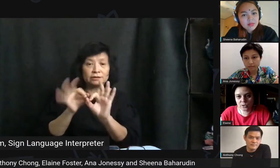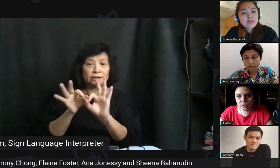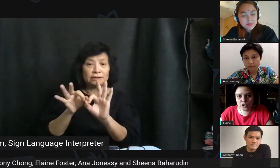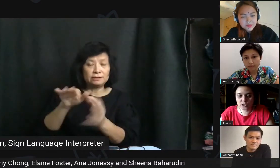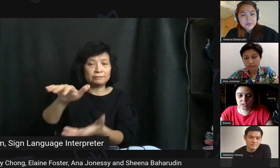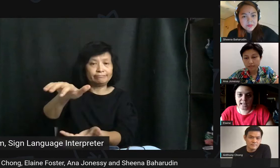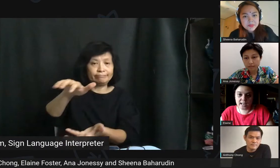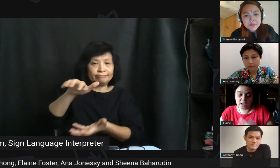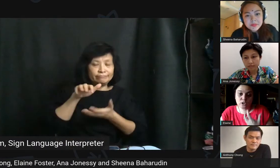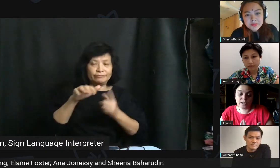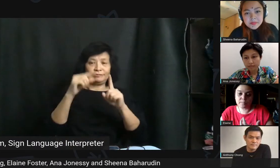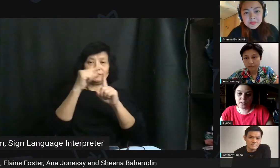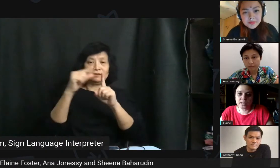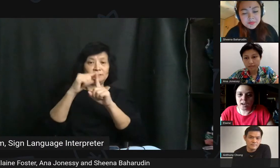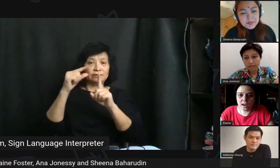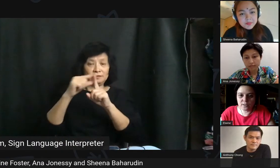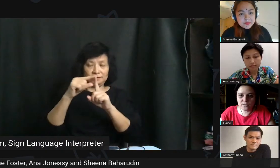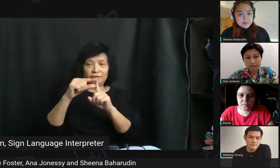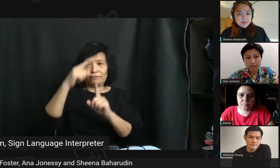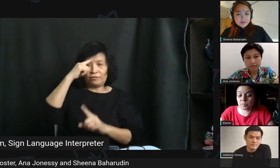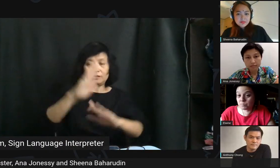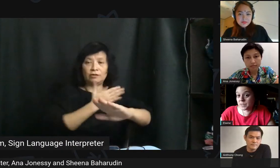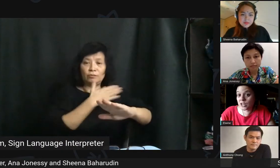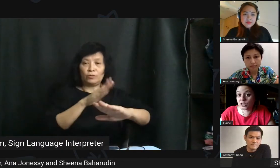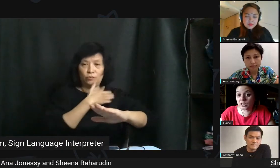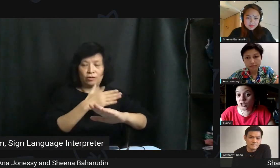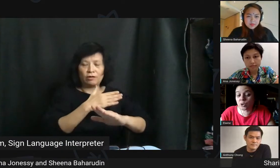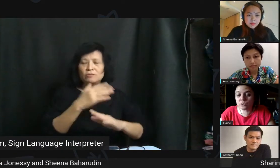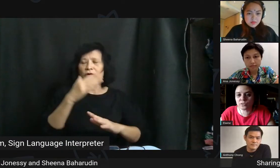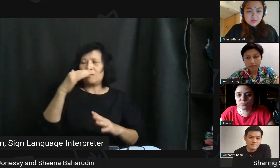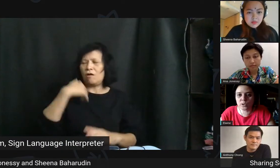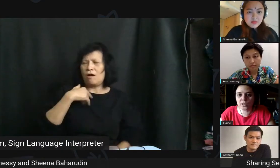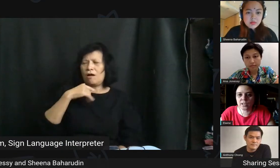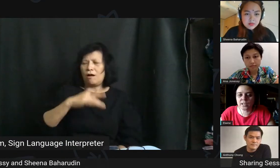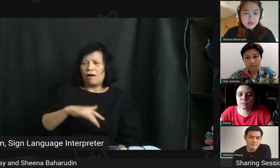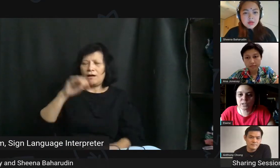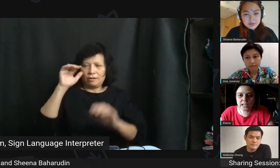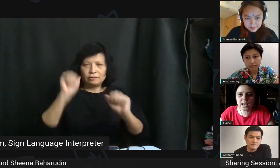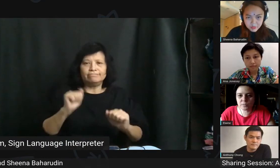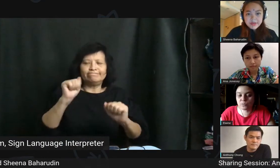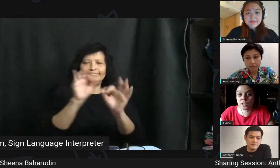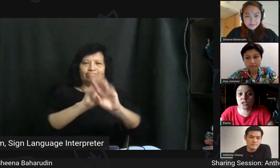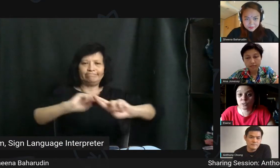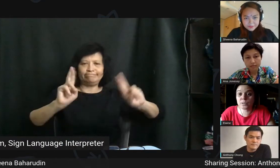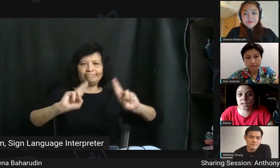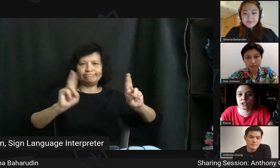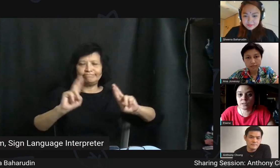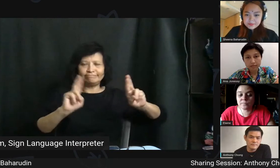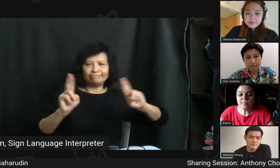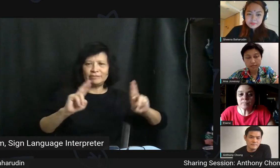so she could get a grip of potentionally the tone of the work really helps with the interpretation.